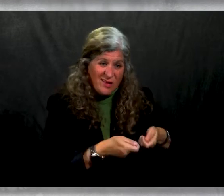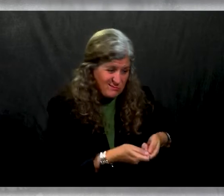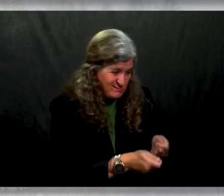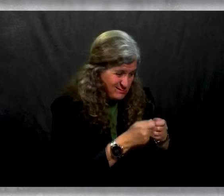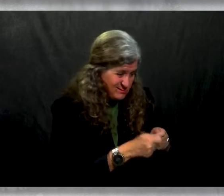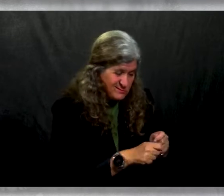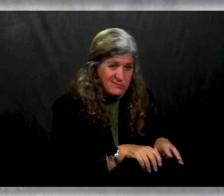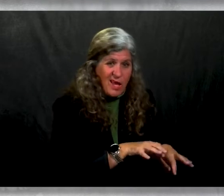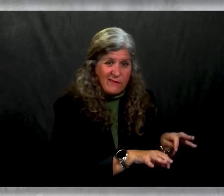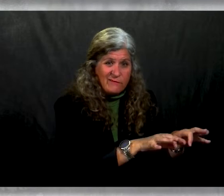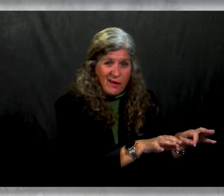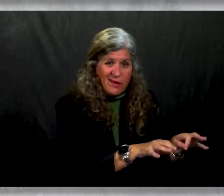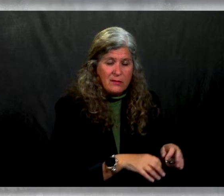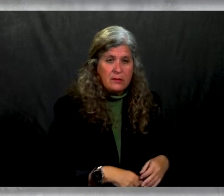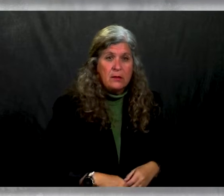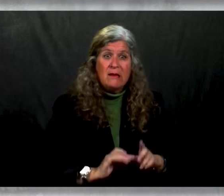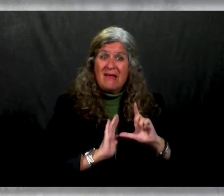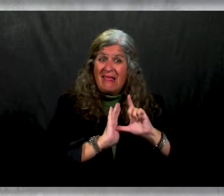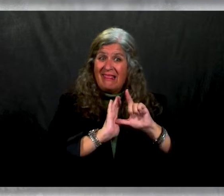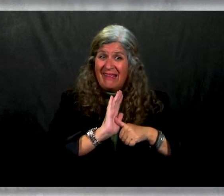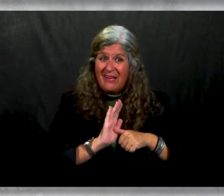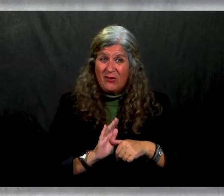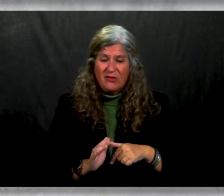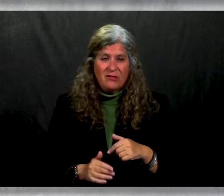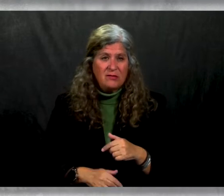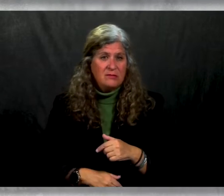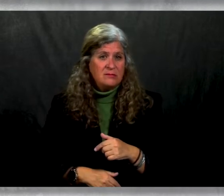They themselves attempted to cover up all of these crimes